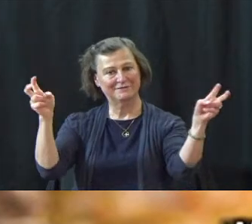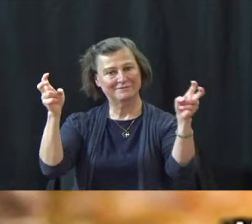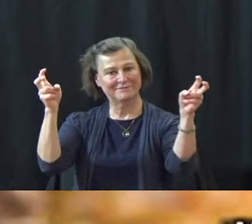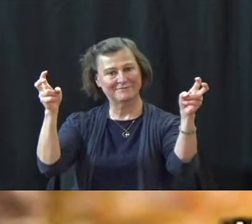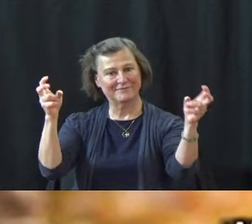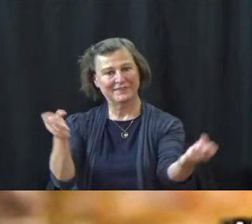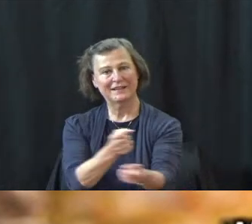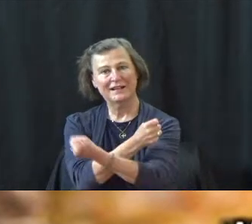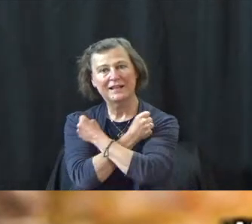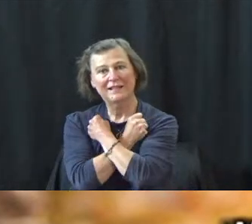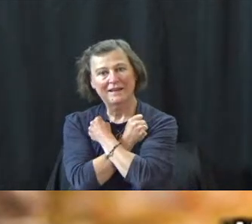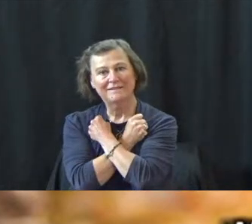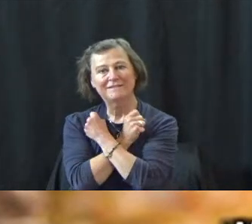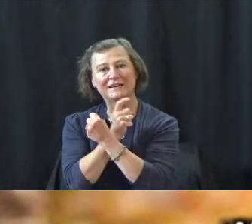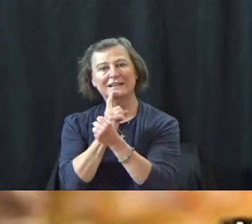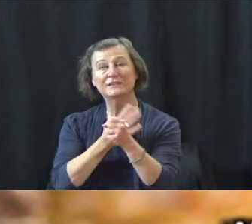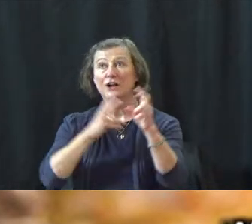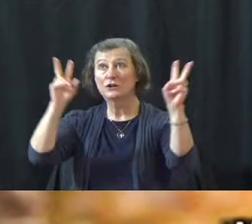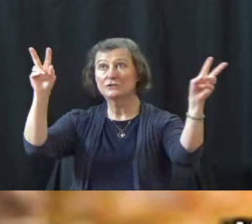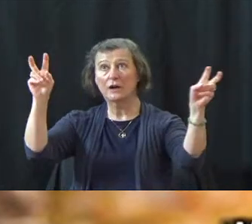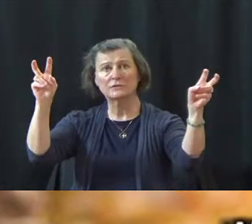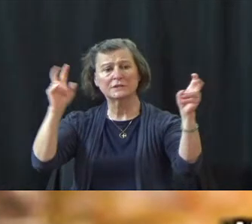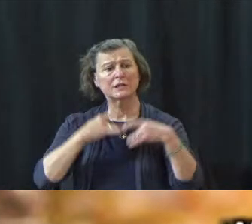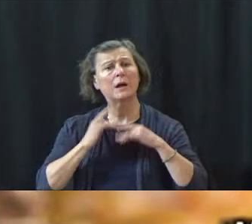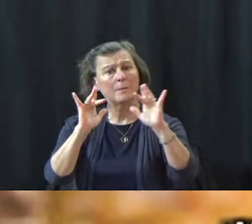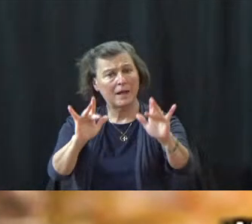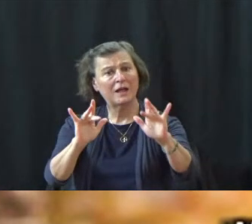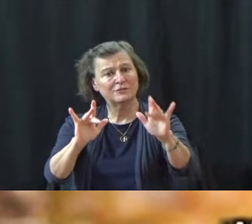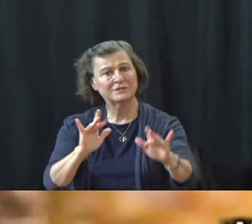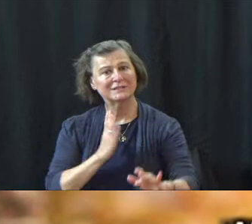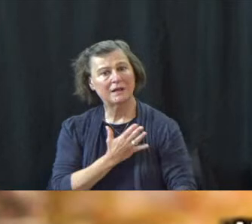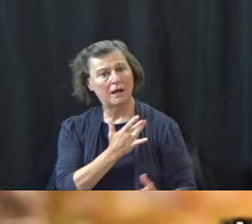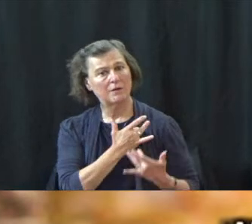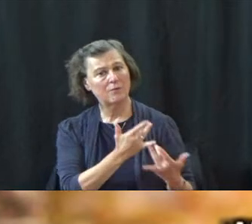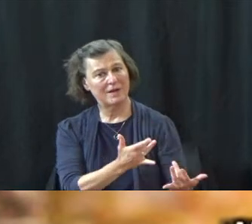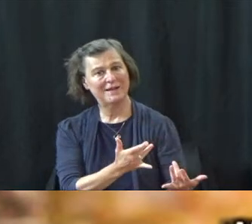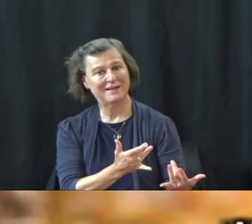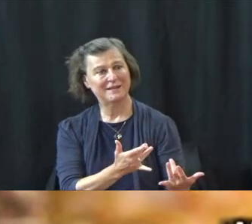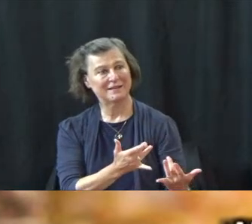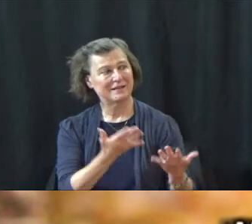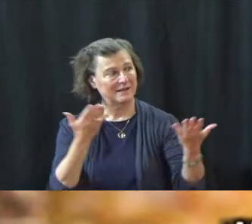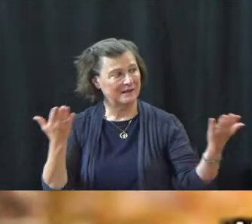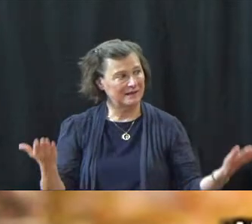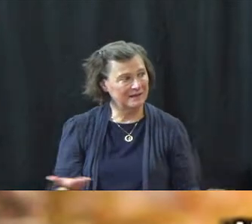Love is our doctrine. Compassion is our way.